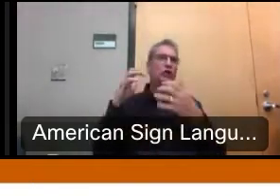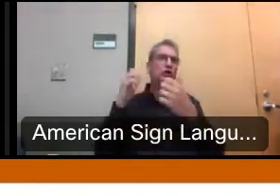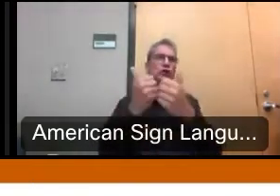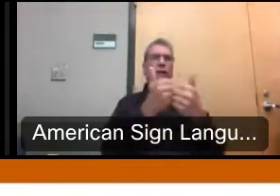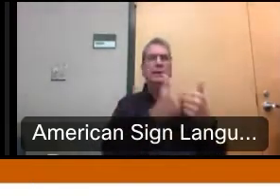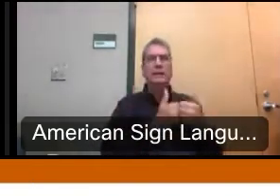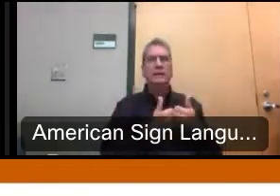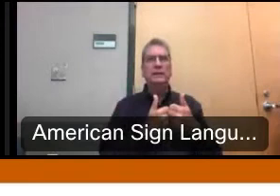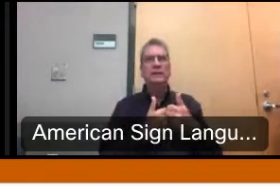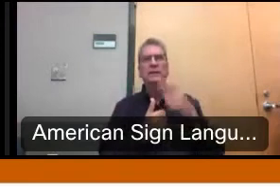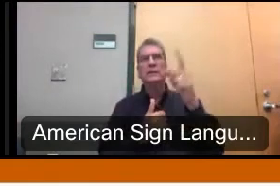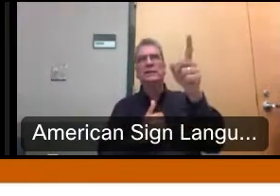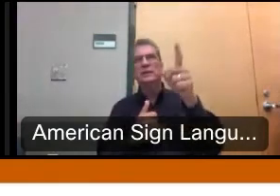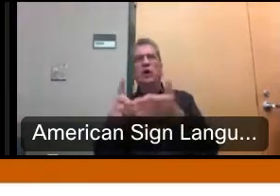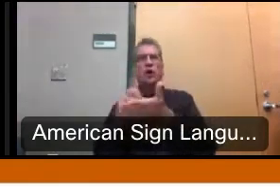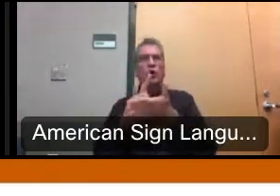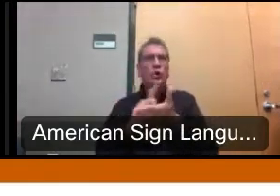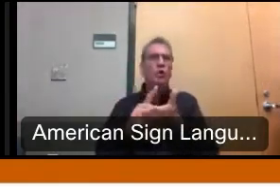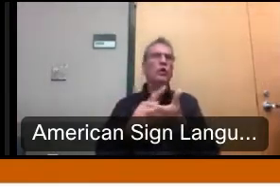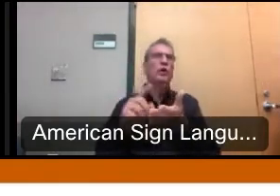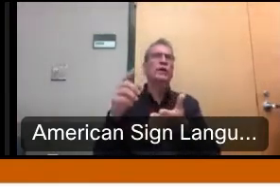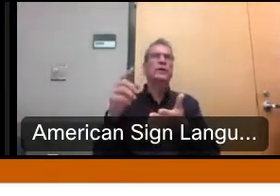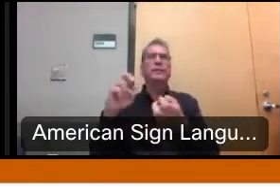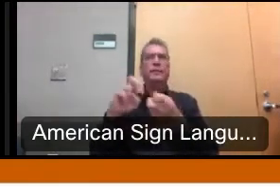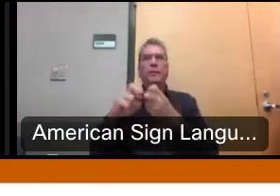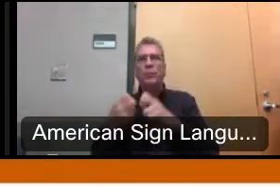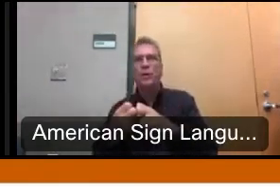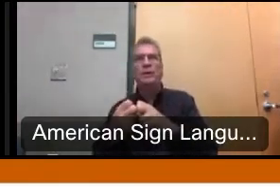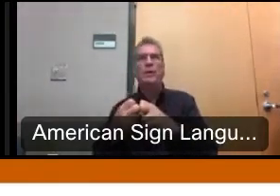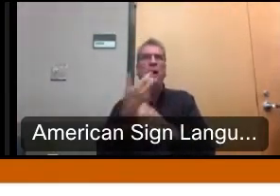middle there. Actually, you can see it's a hospital based hand hygiene campaign.